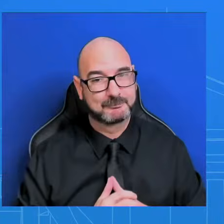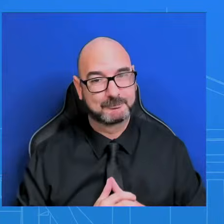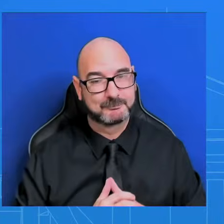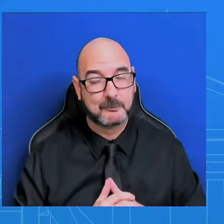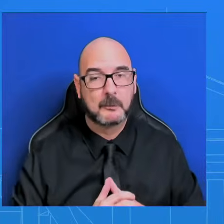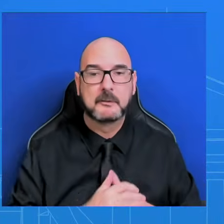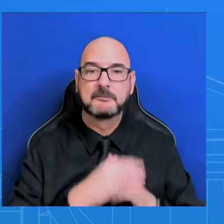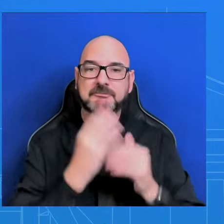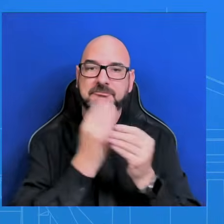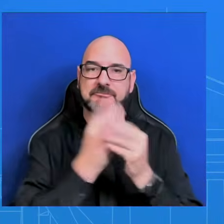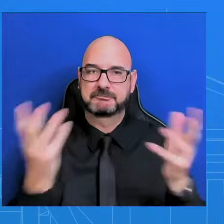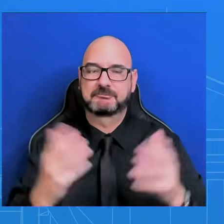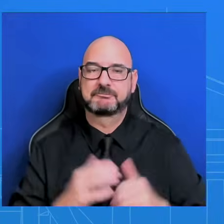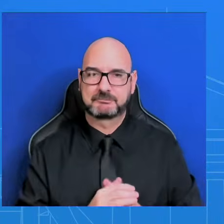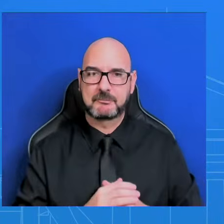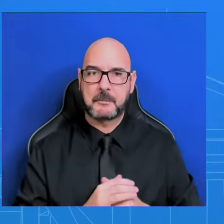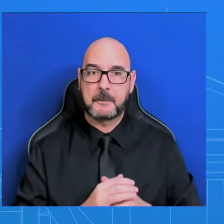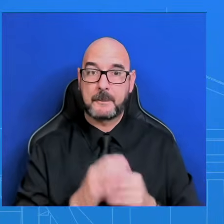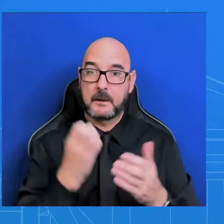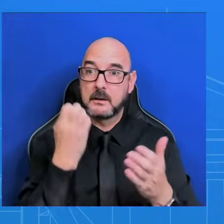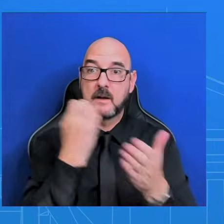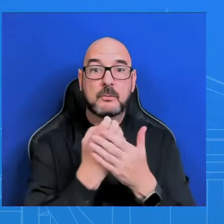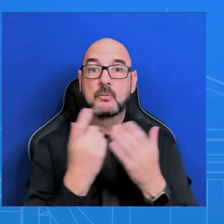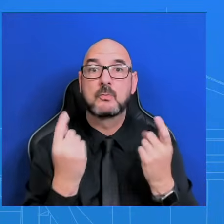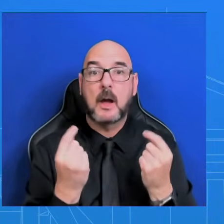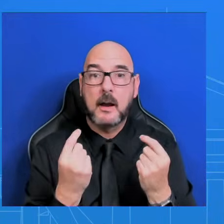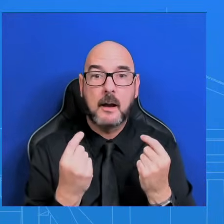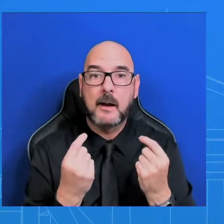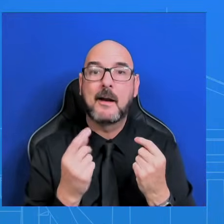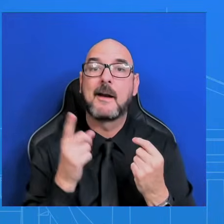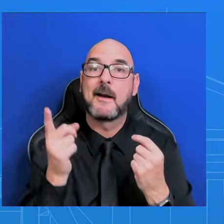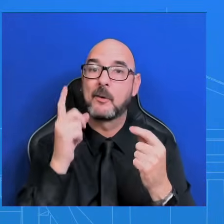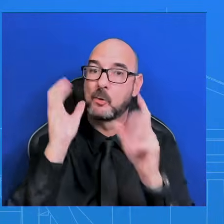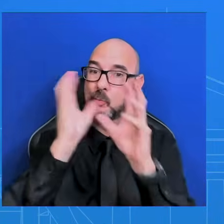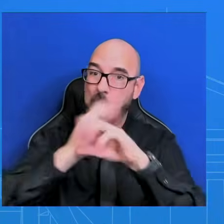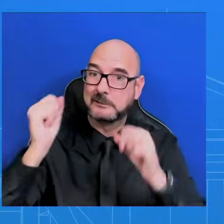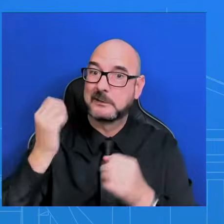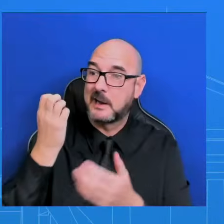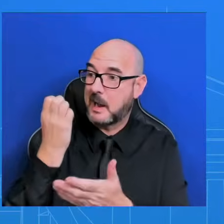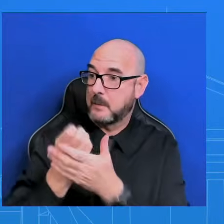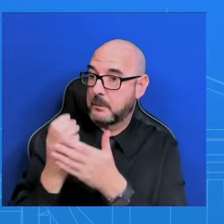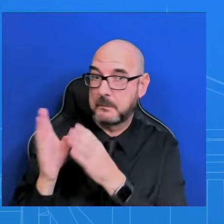that President Biden's economic plan is delivering results that more and more Americans are feeling.